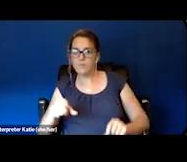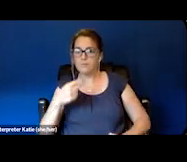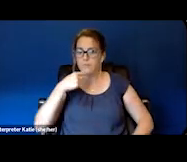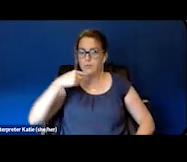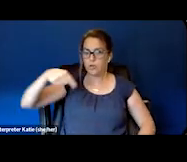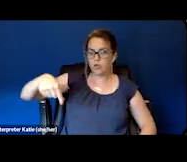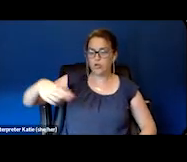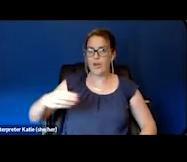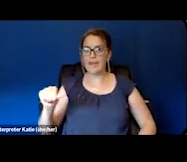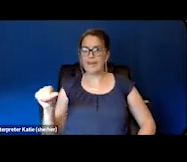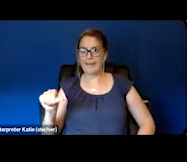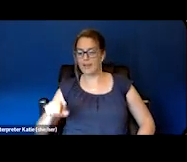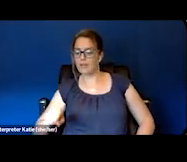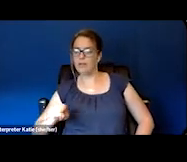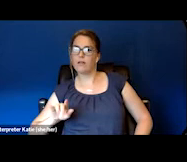the Q&A panel, next slide.